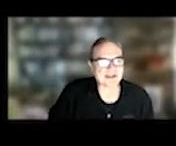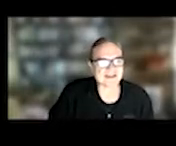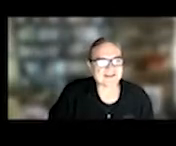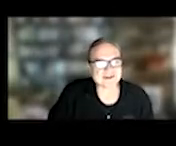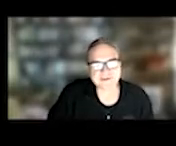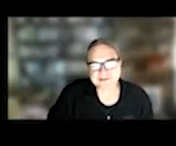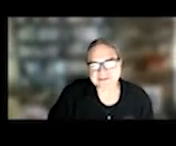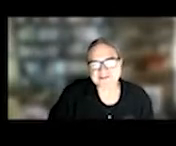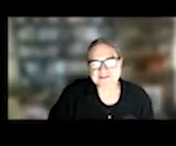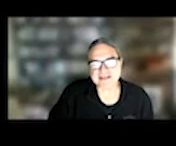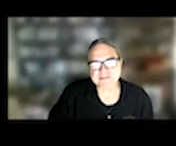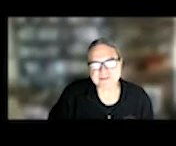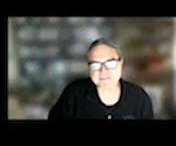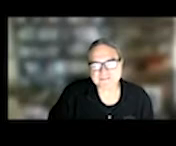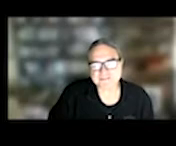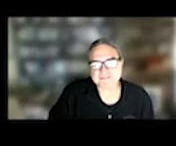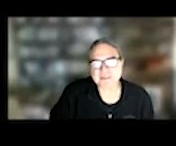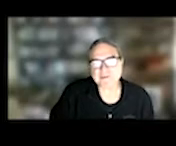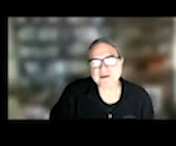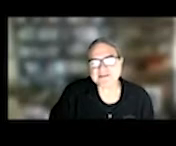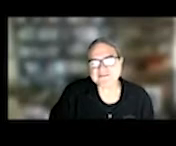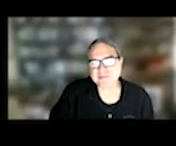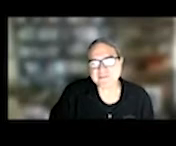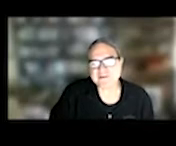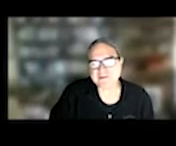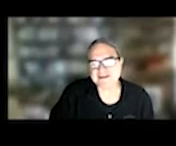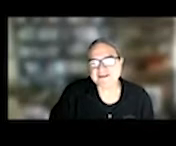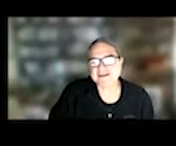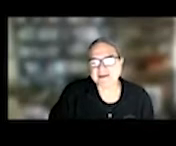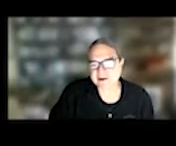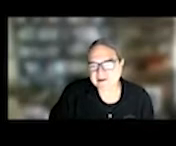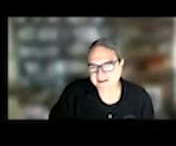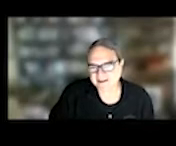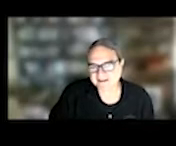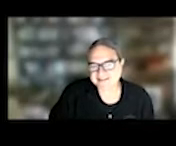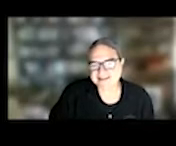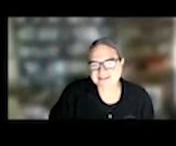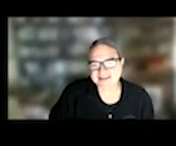like that term which is understandable, but we also have to remember that American is actually